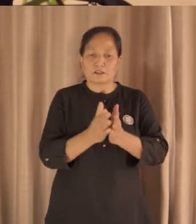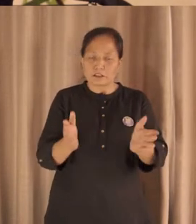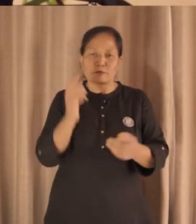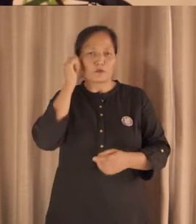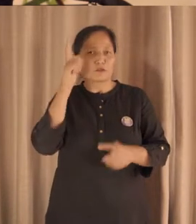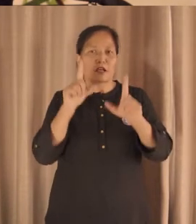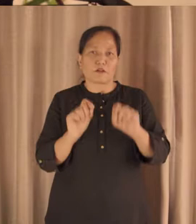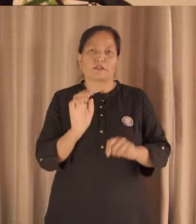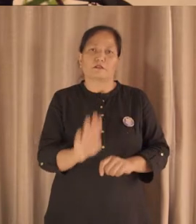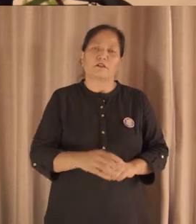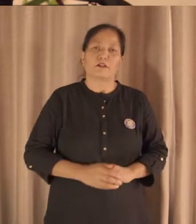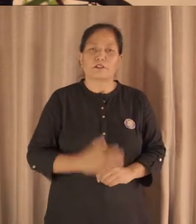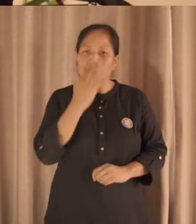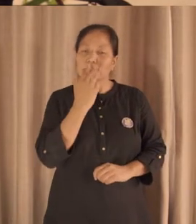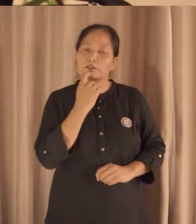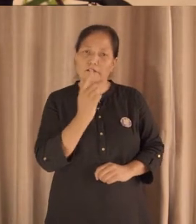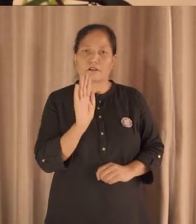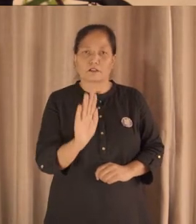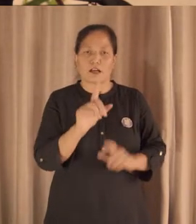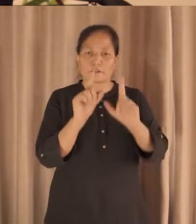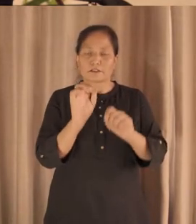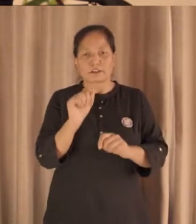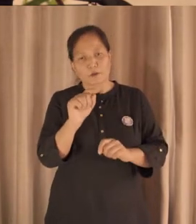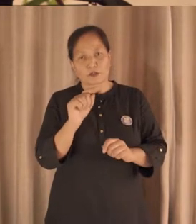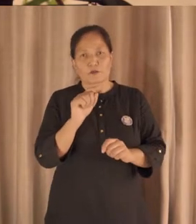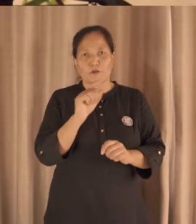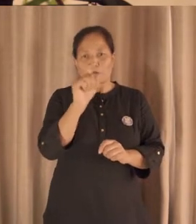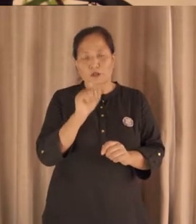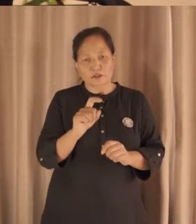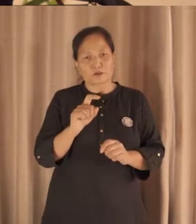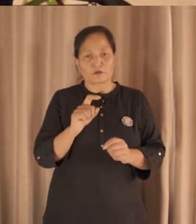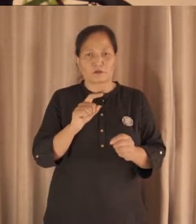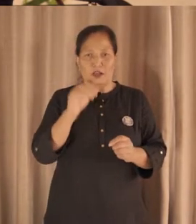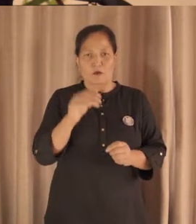growth and per capita income” worldwide, the definition of which is incomplete and